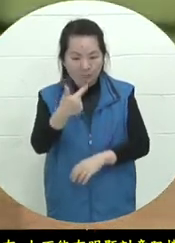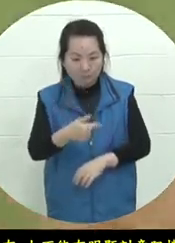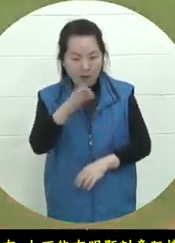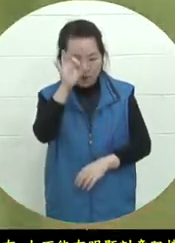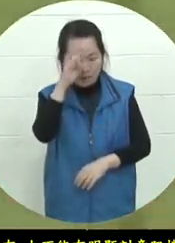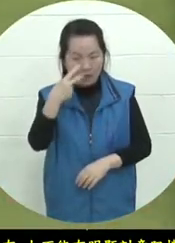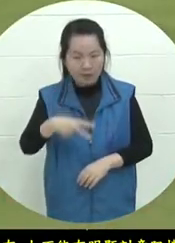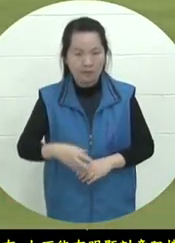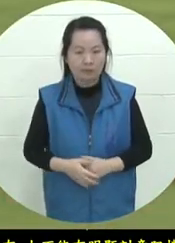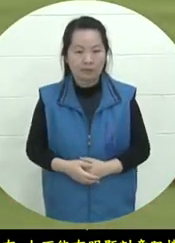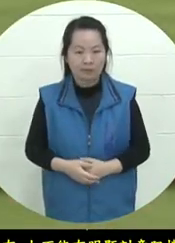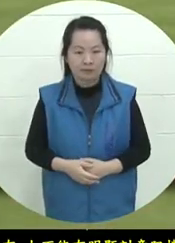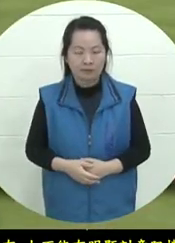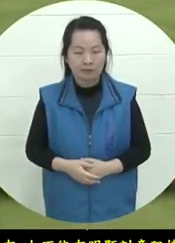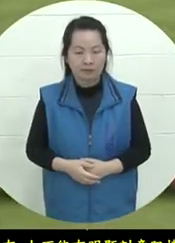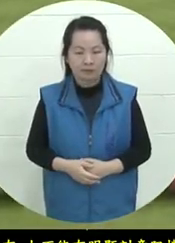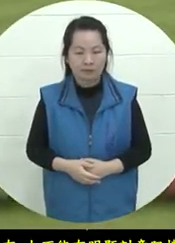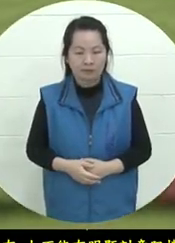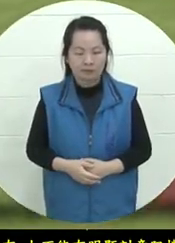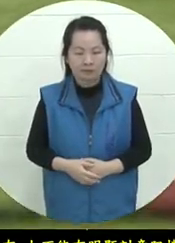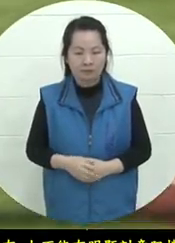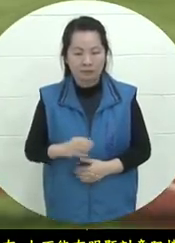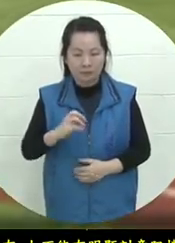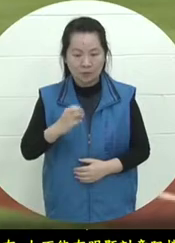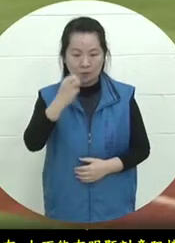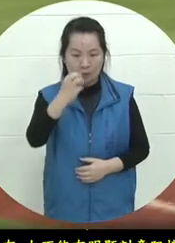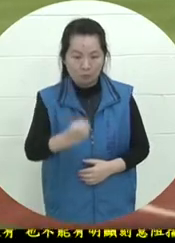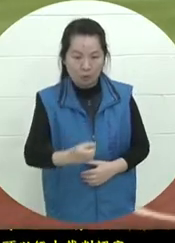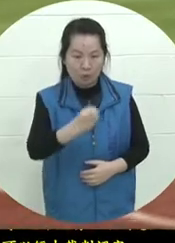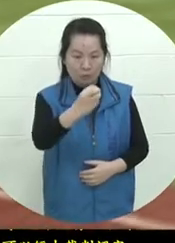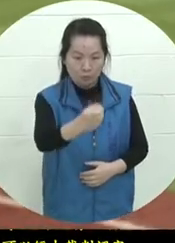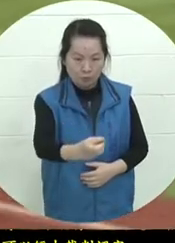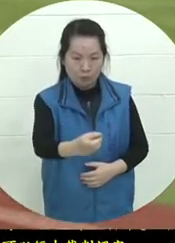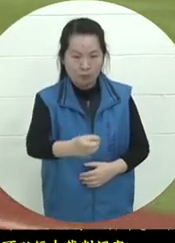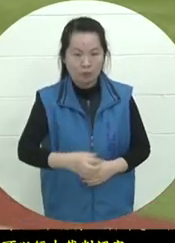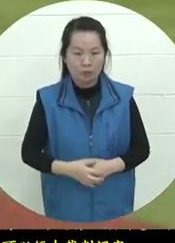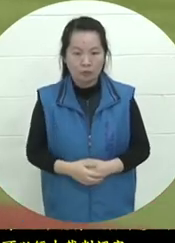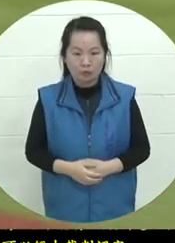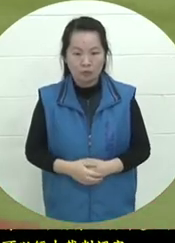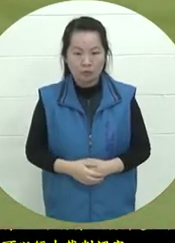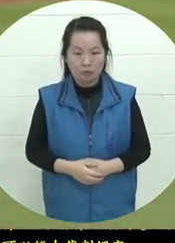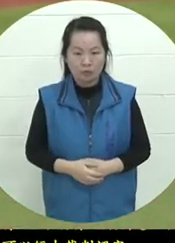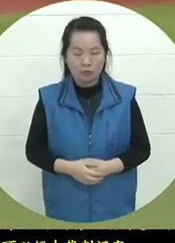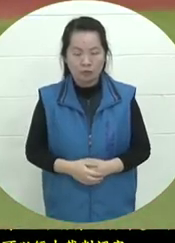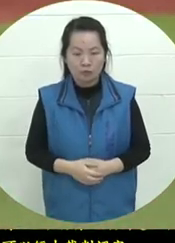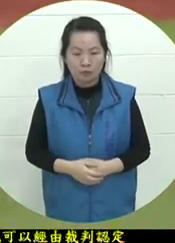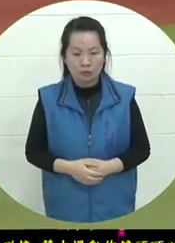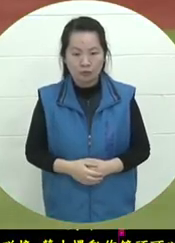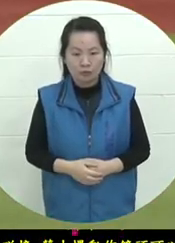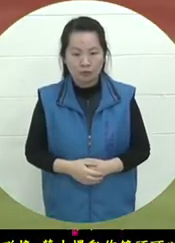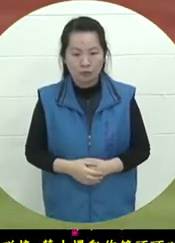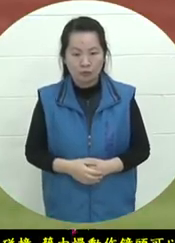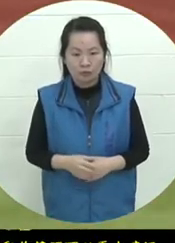. But it was true that he was in front of the bounce at that time. He only dodged at the last moment.